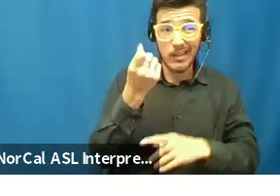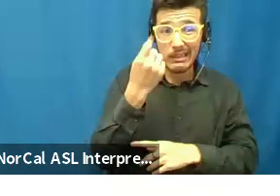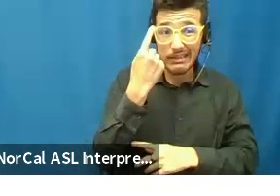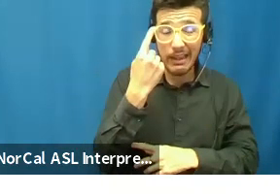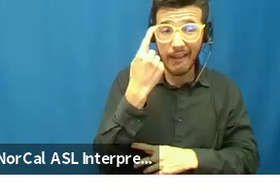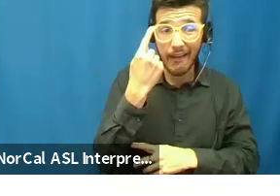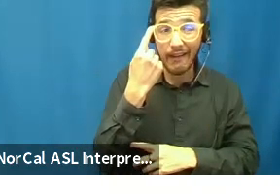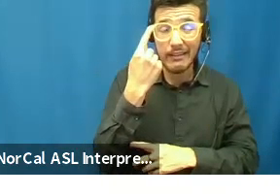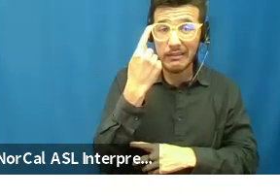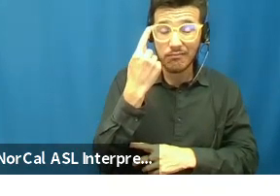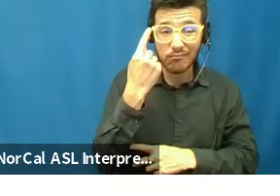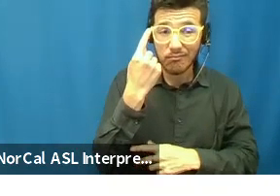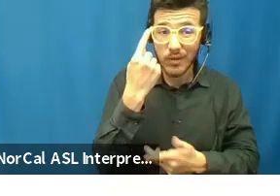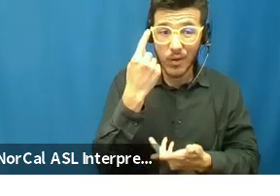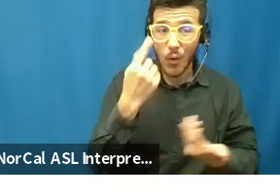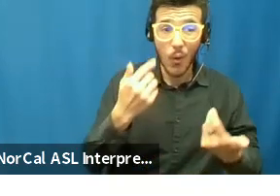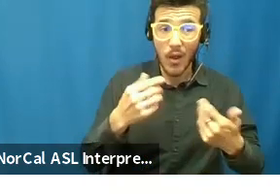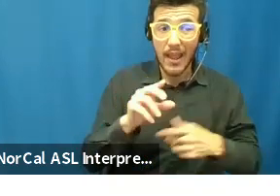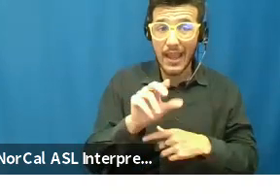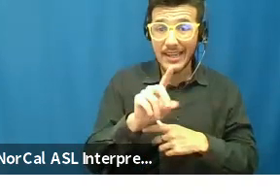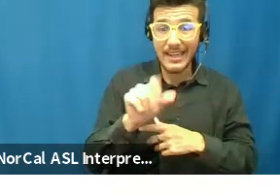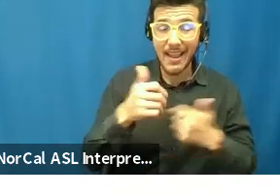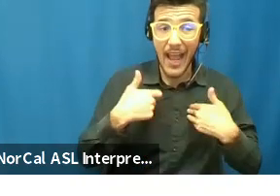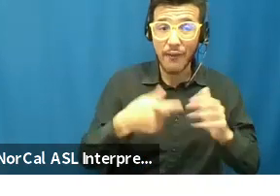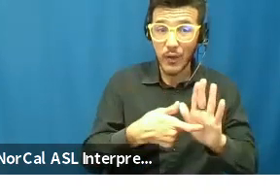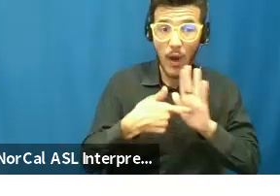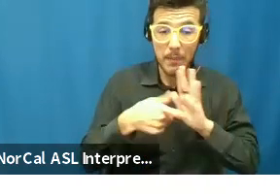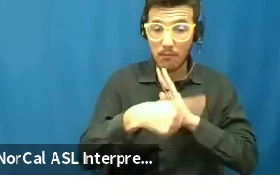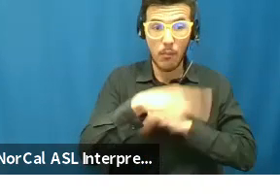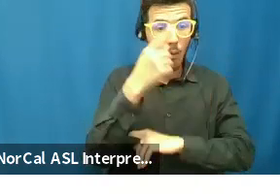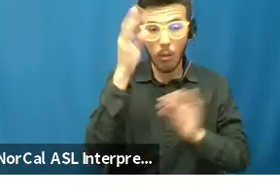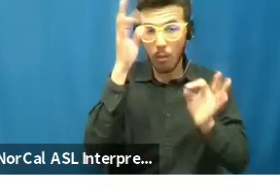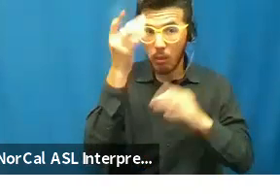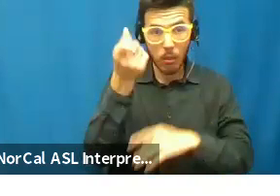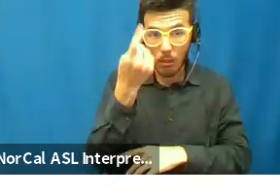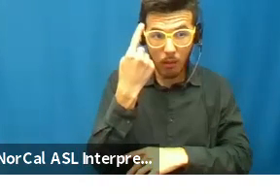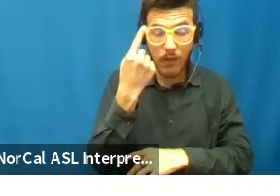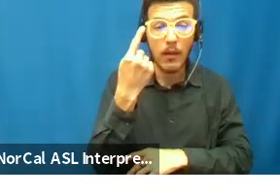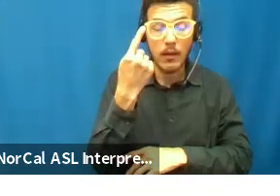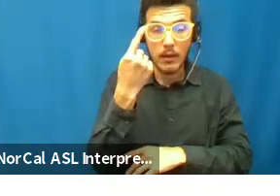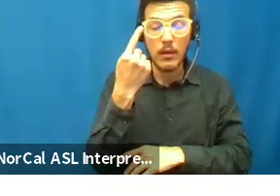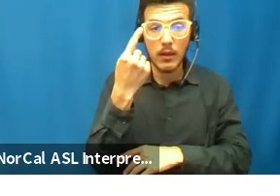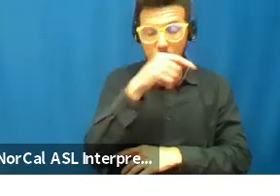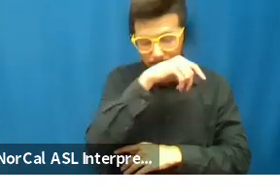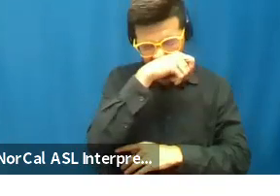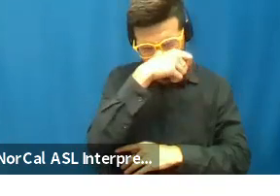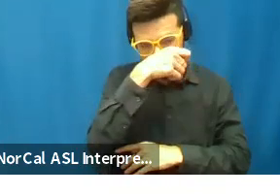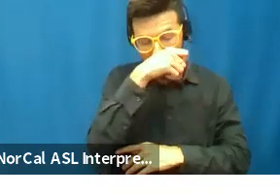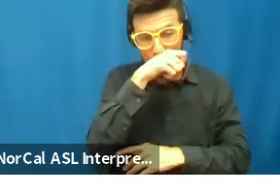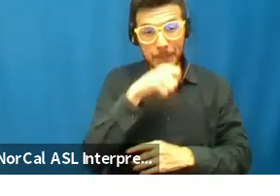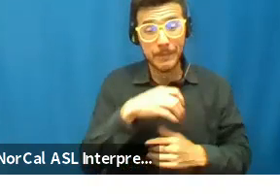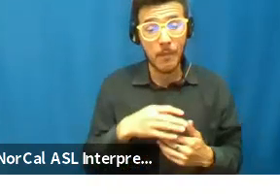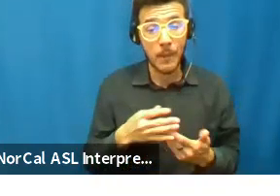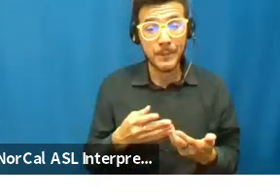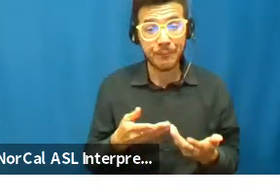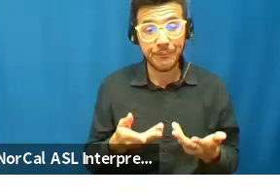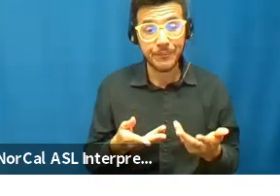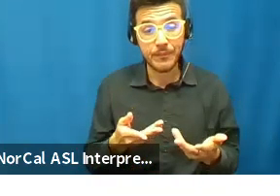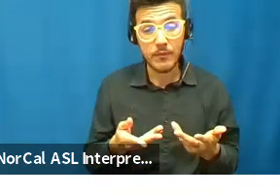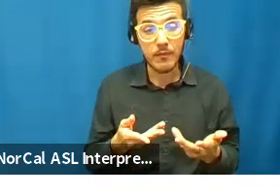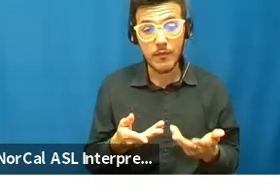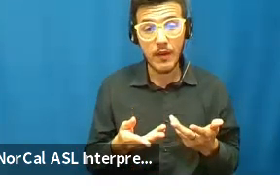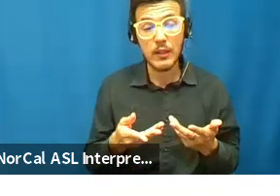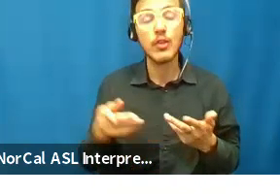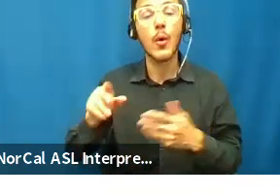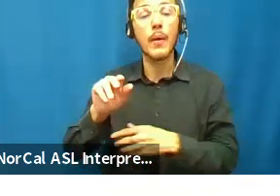requirements through the ADA. And so the ACA. And so it was the participants, the ADA coordinators,